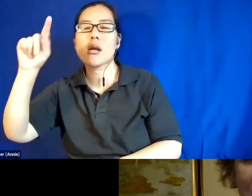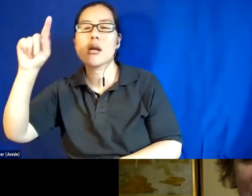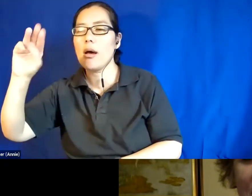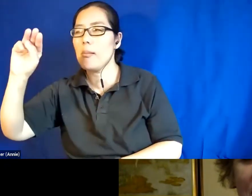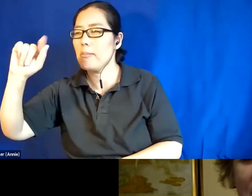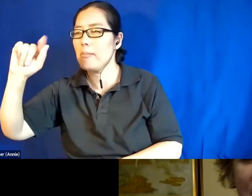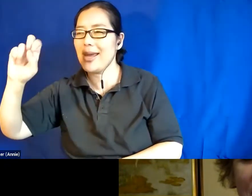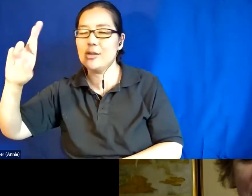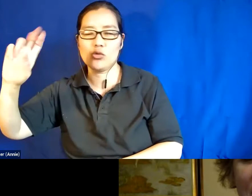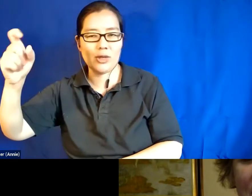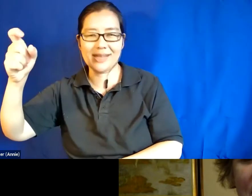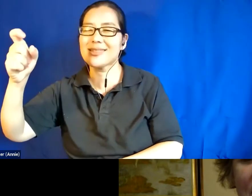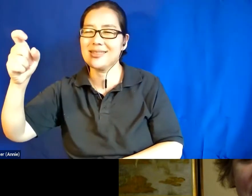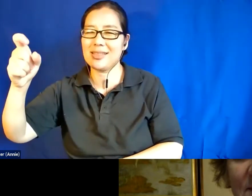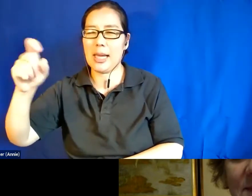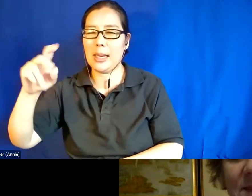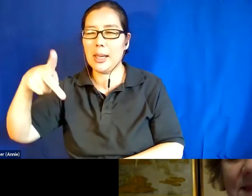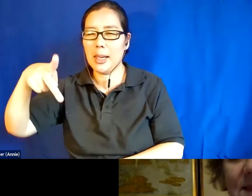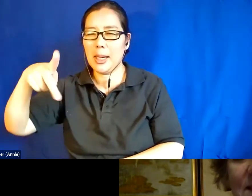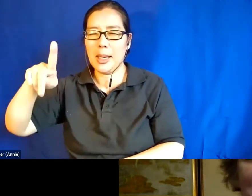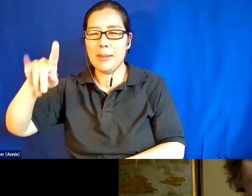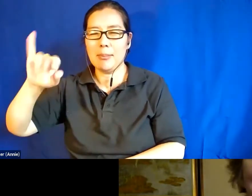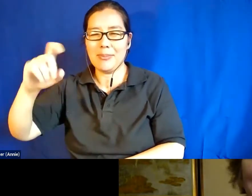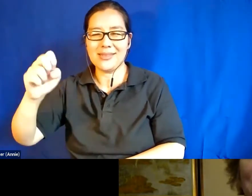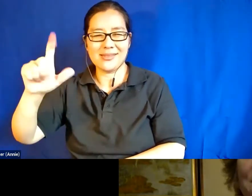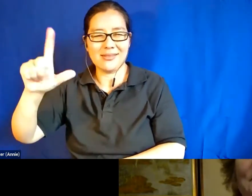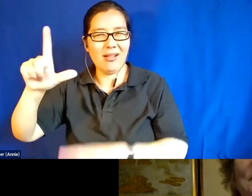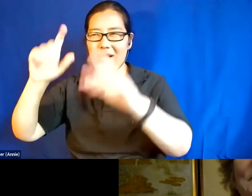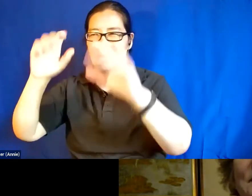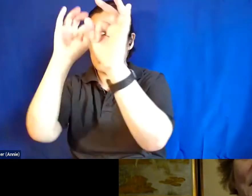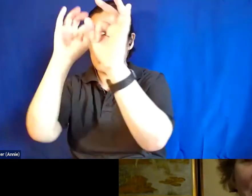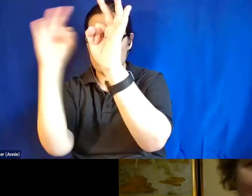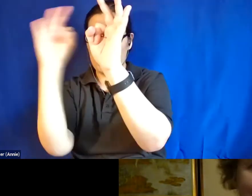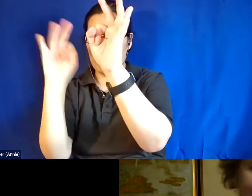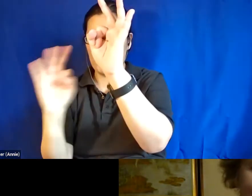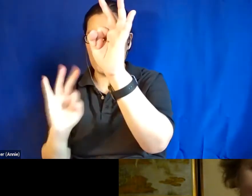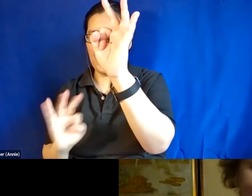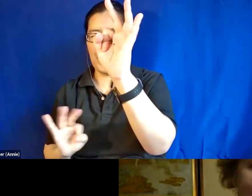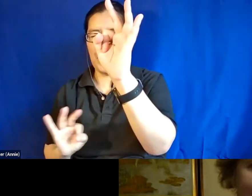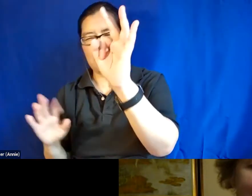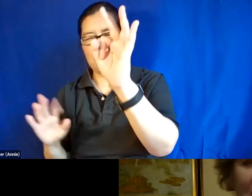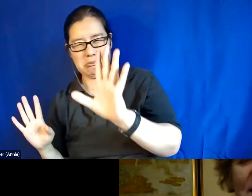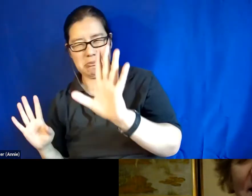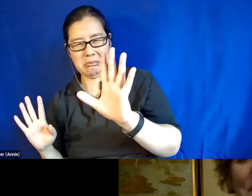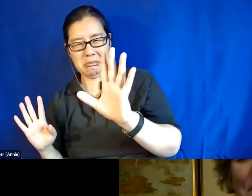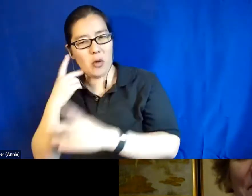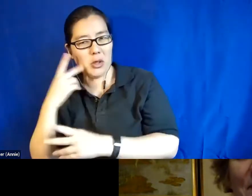highly pixelated image for sighted people's reference. Sile O'Modhrain: Yes. >>>: